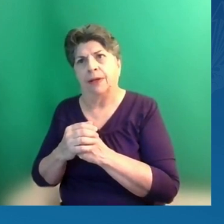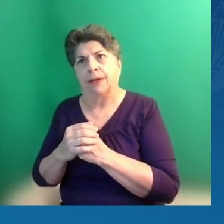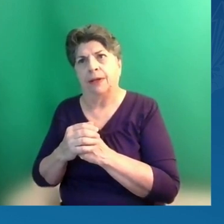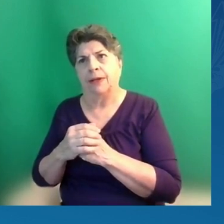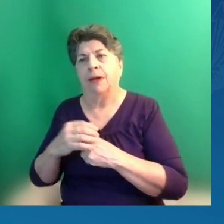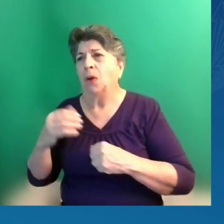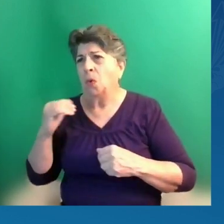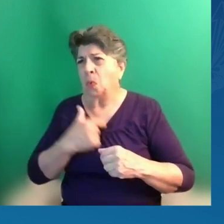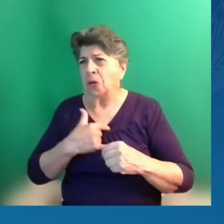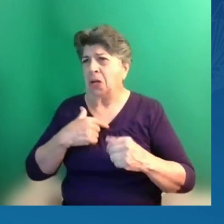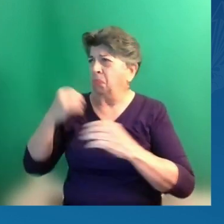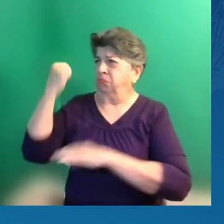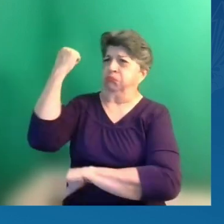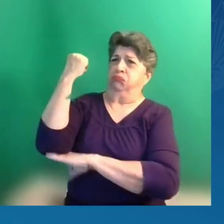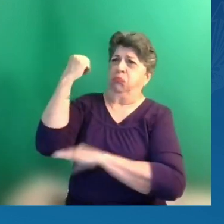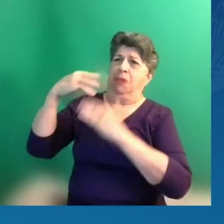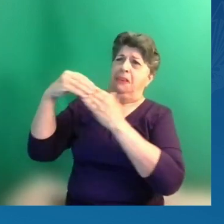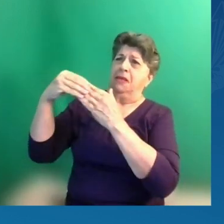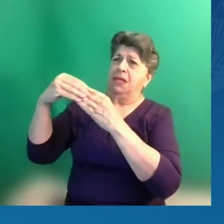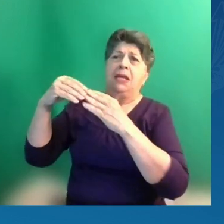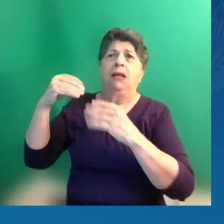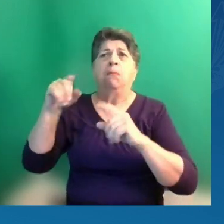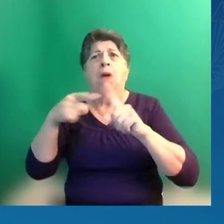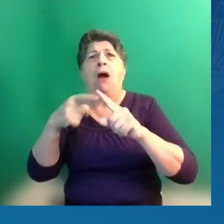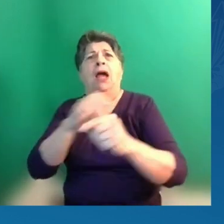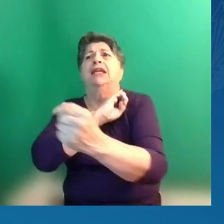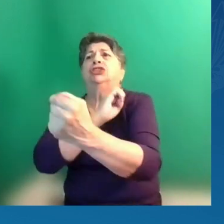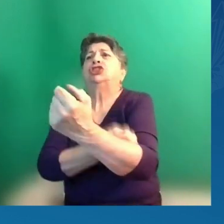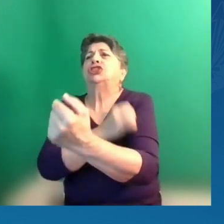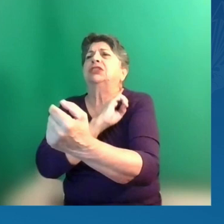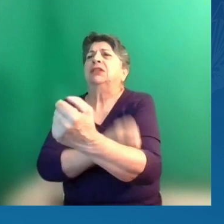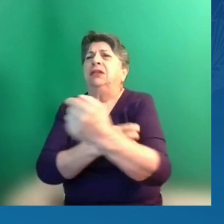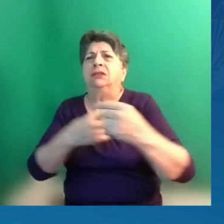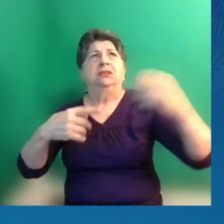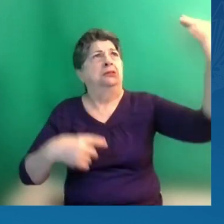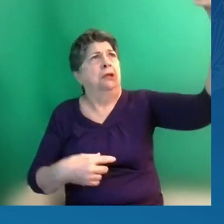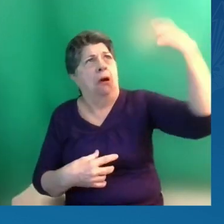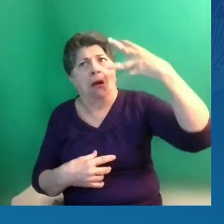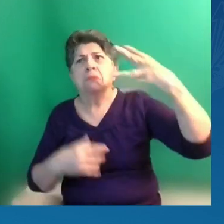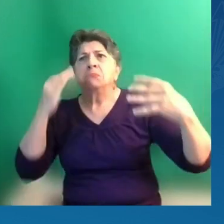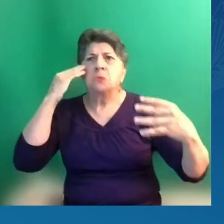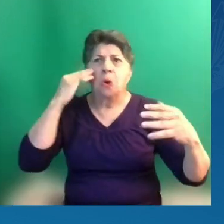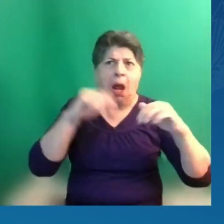and technical expertise that comes with that, with the international community to help manage